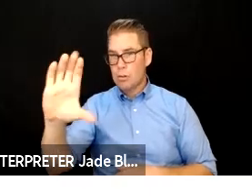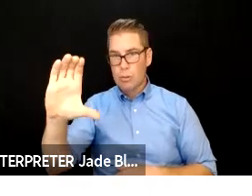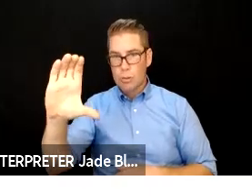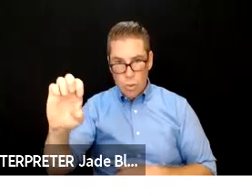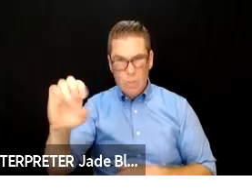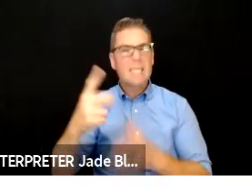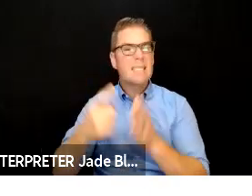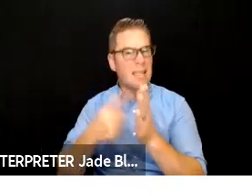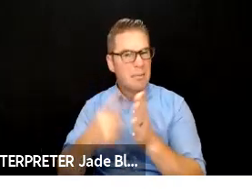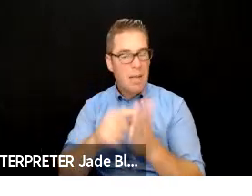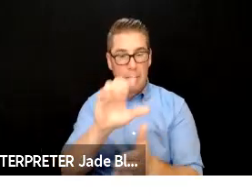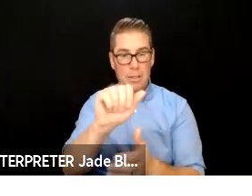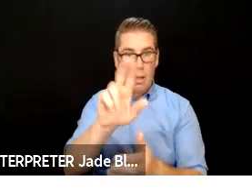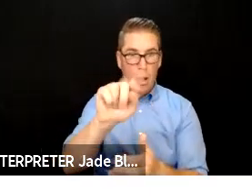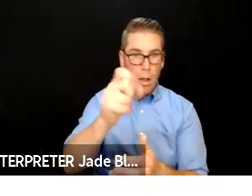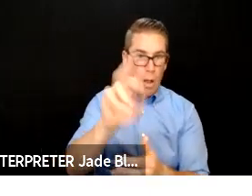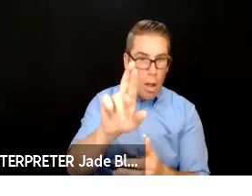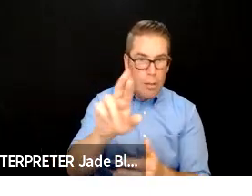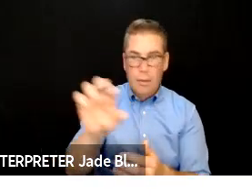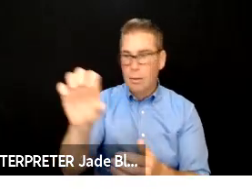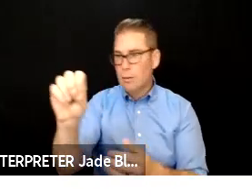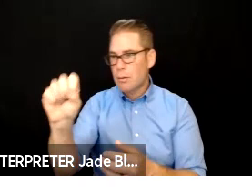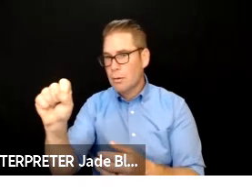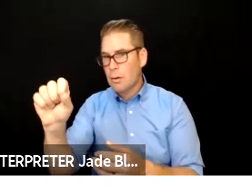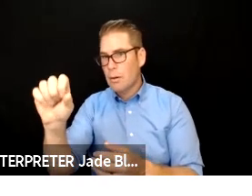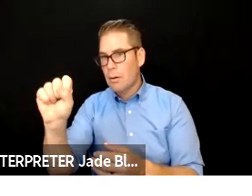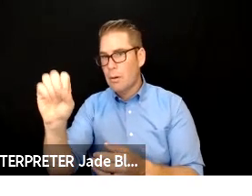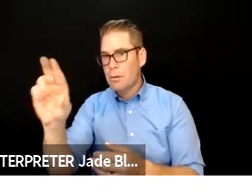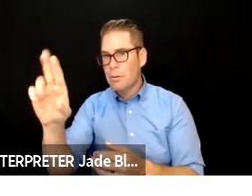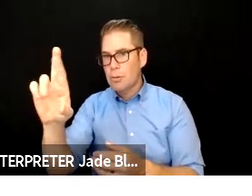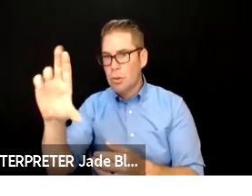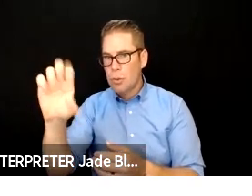Sally Potter: And then of course the license that it was written under is really important.